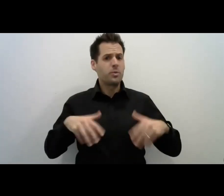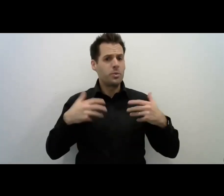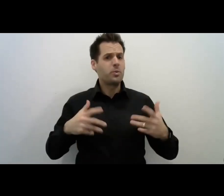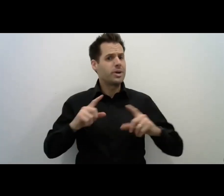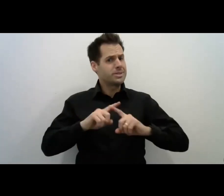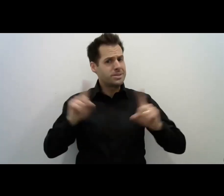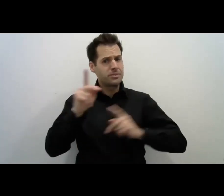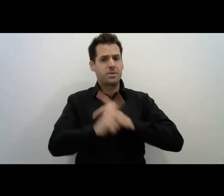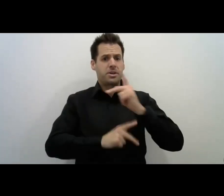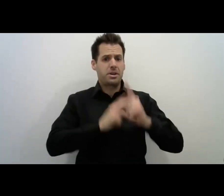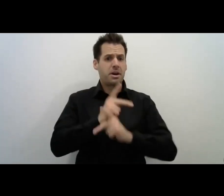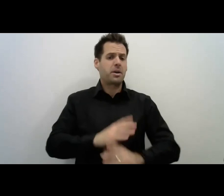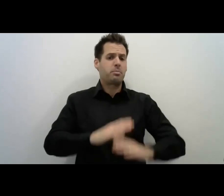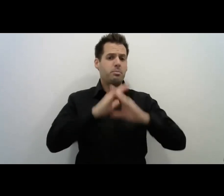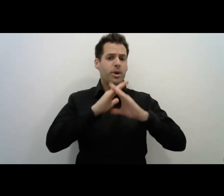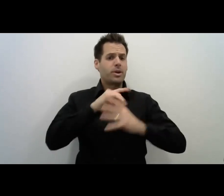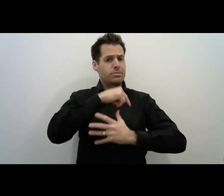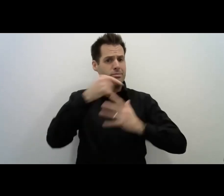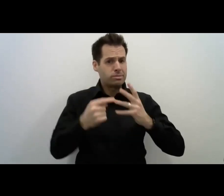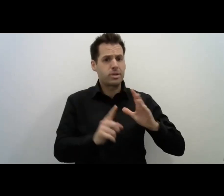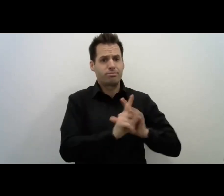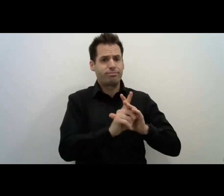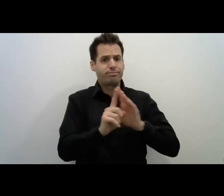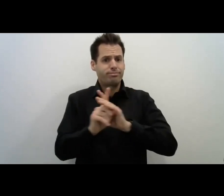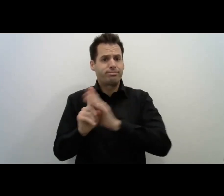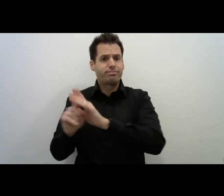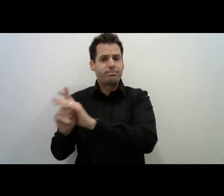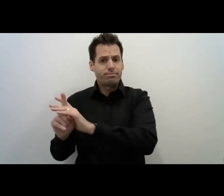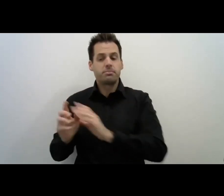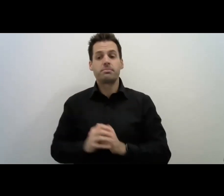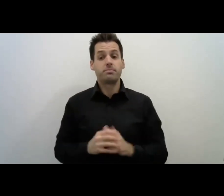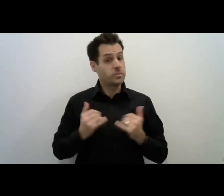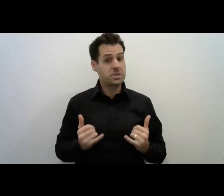people with disabilities face and and today is certainly a good day to to think about those